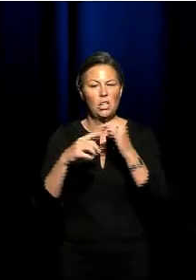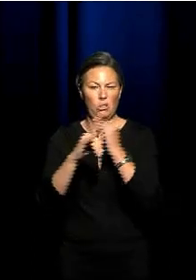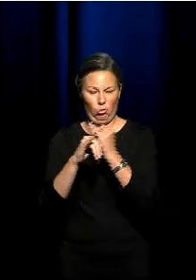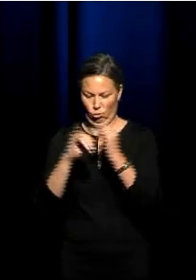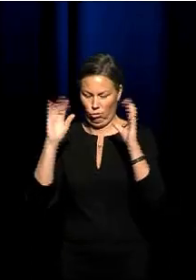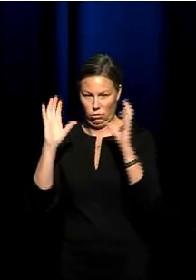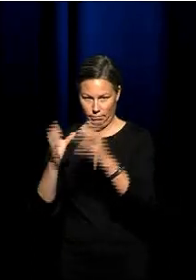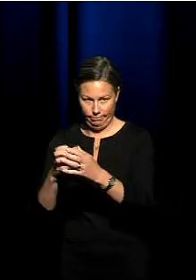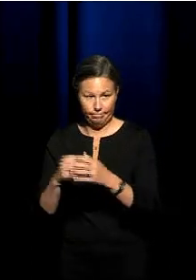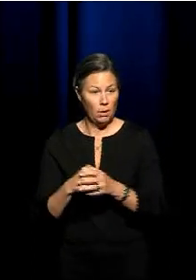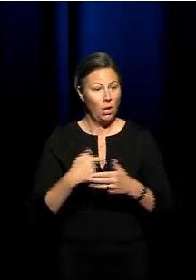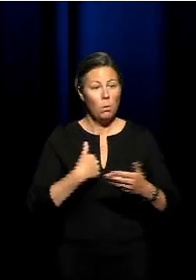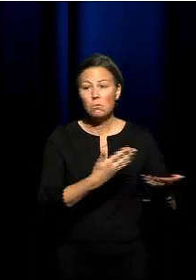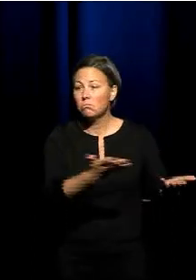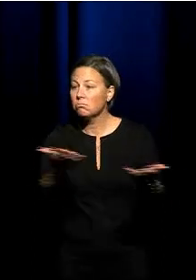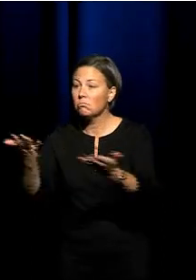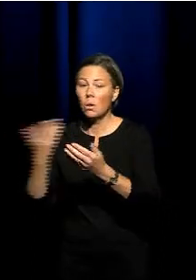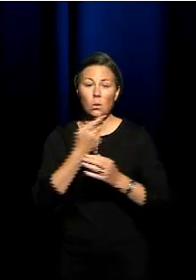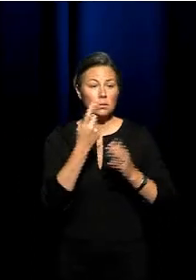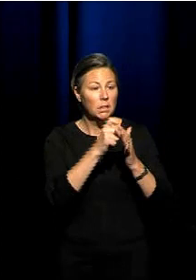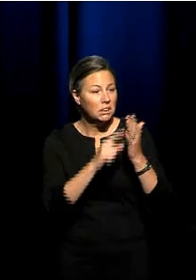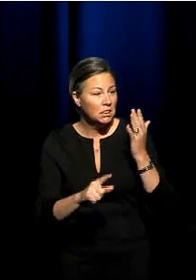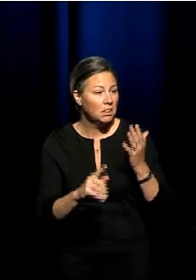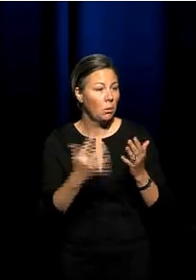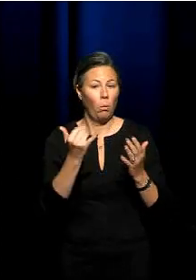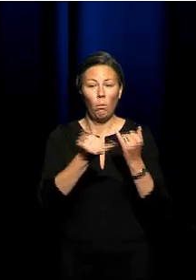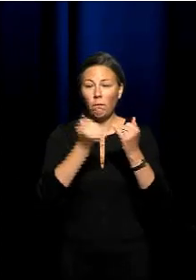welcomes submissions from people with disability their supporters and advocacy